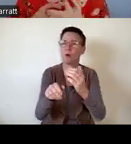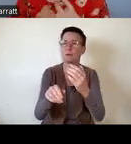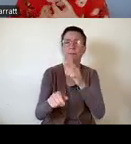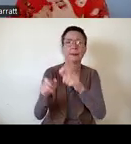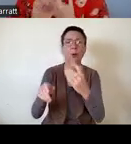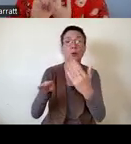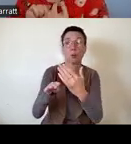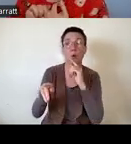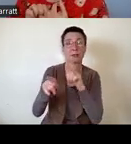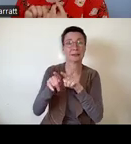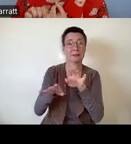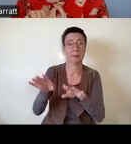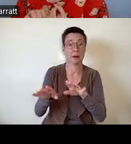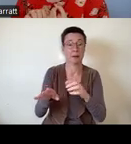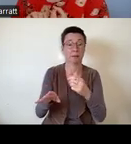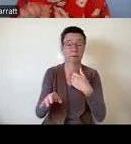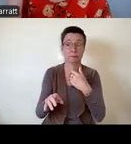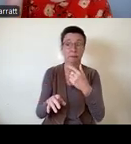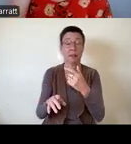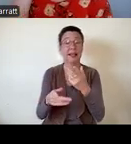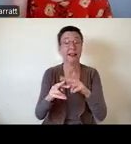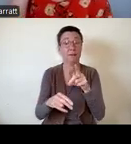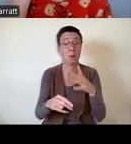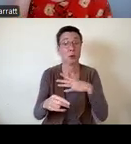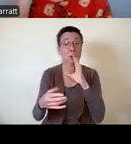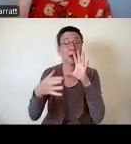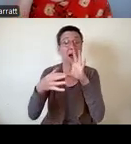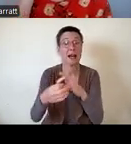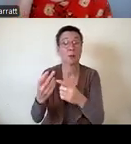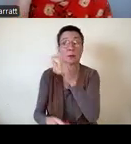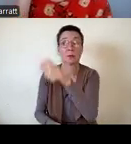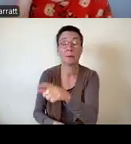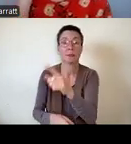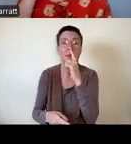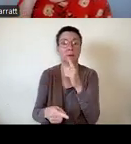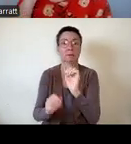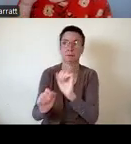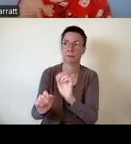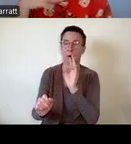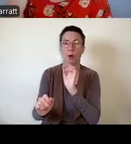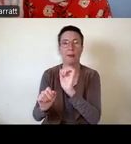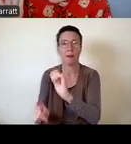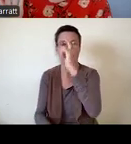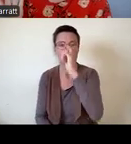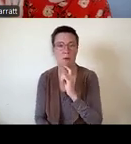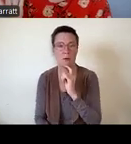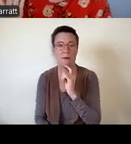To connect with them, go to their profile. There's a connect box in blue. You can click on that. They'll have to accept it.